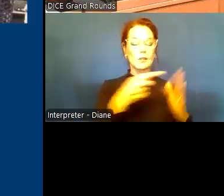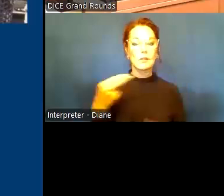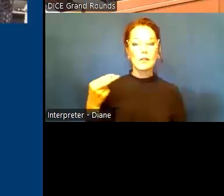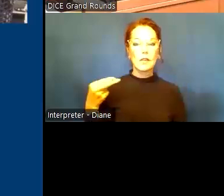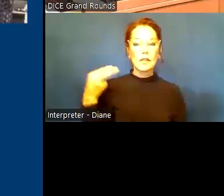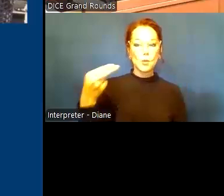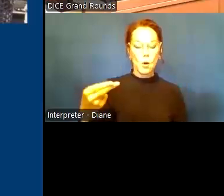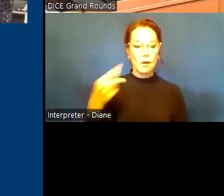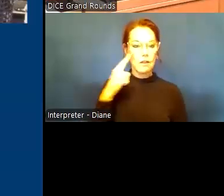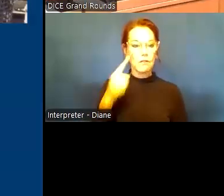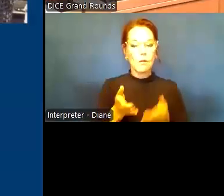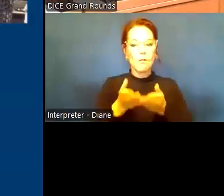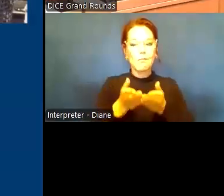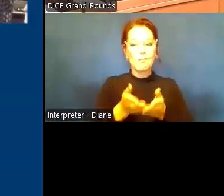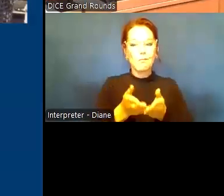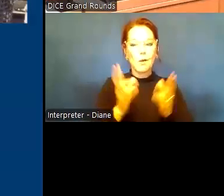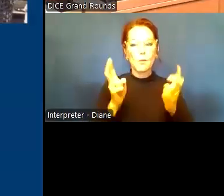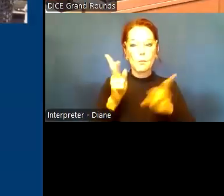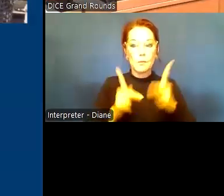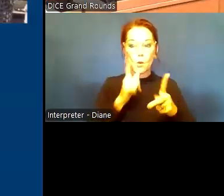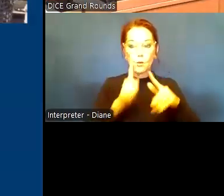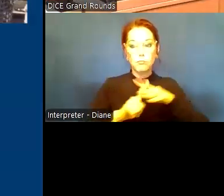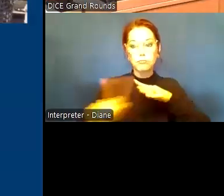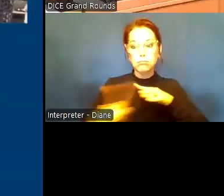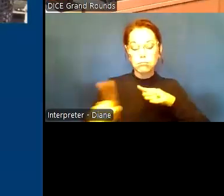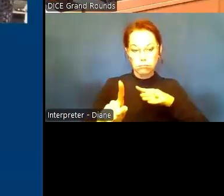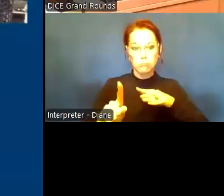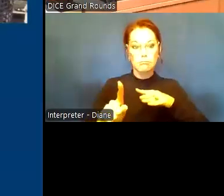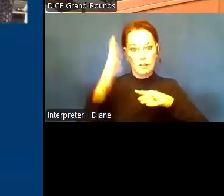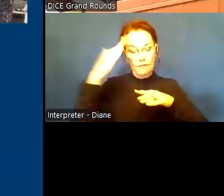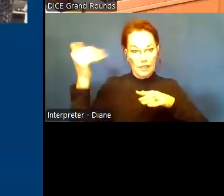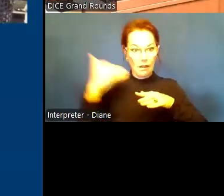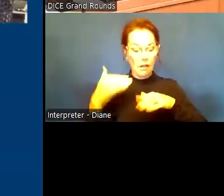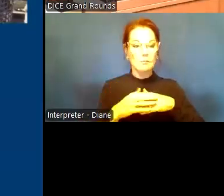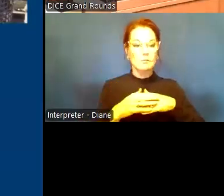boat peoples that escaped Vietnam and so my understanding is my mom was one of those she